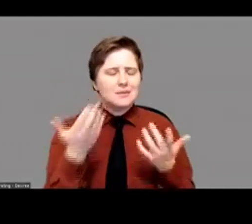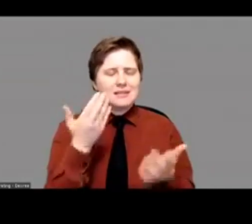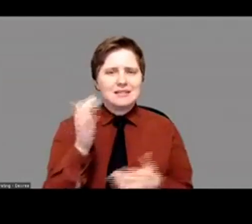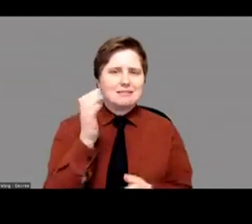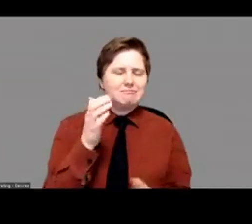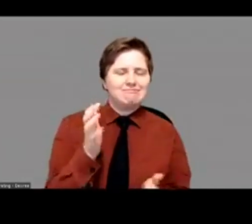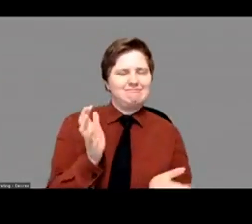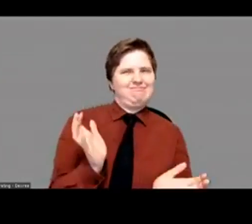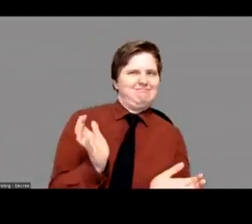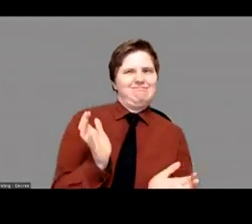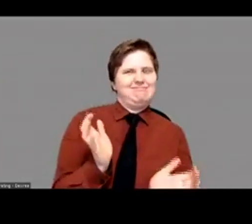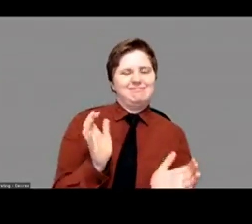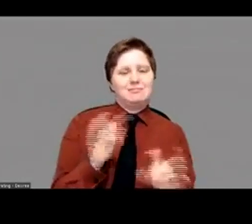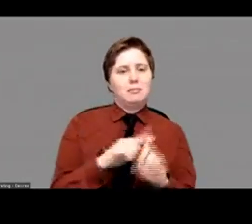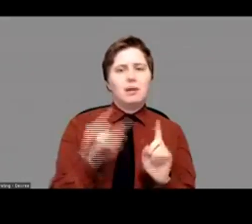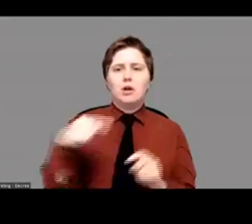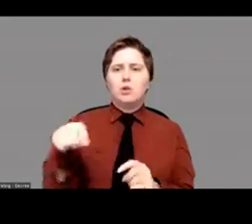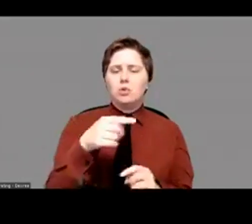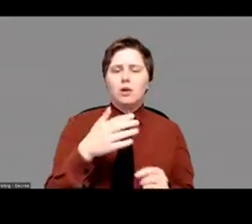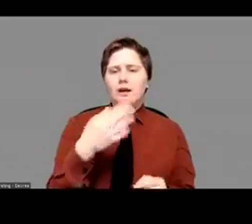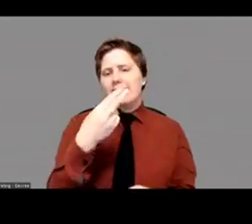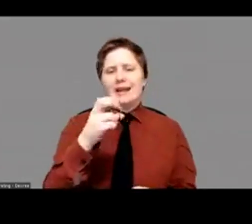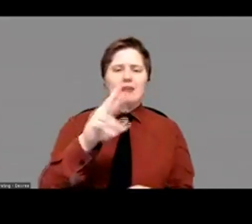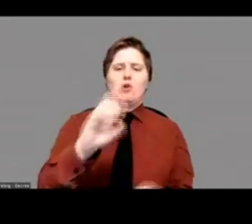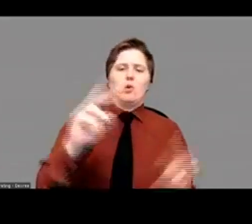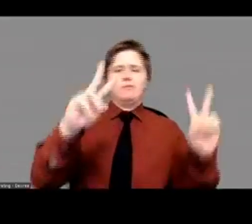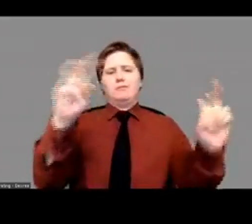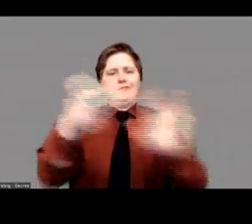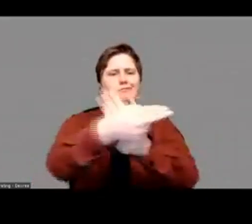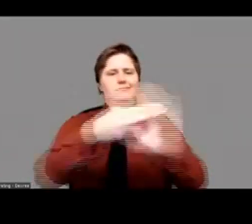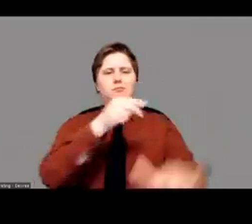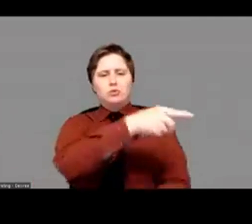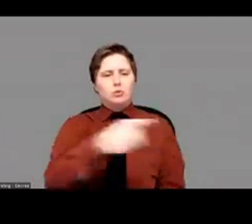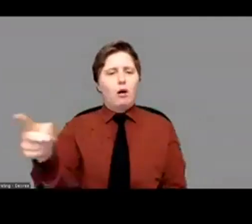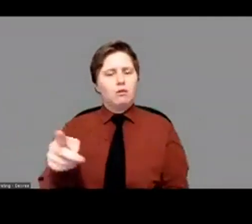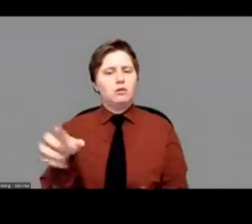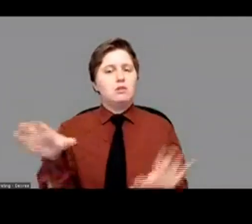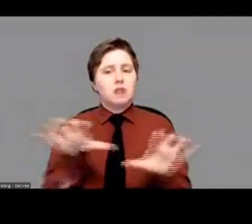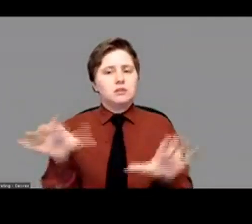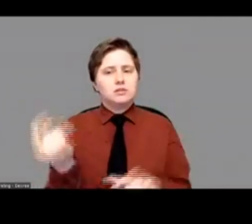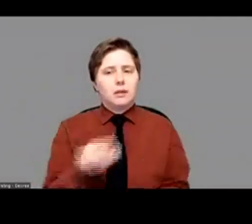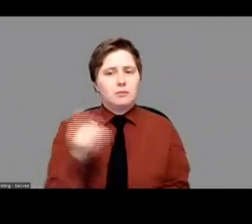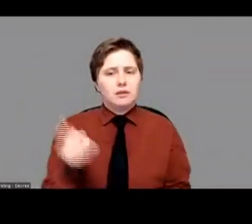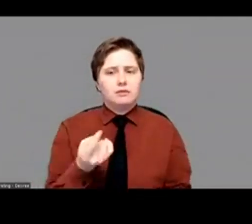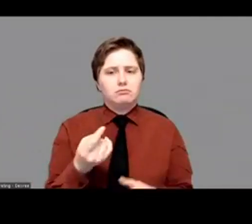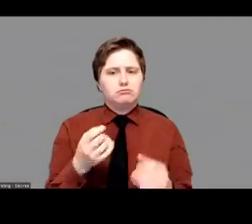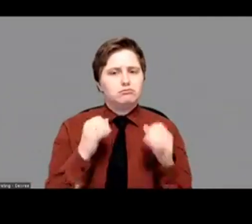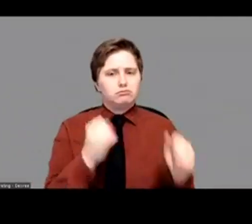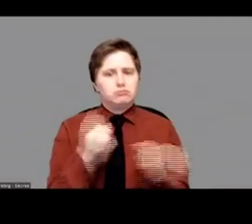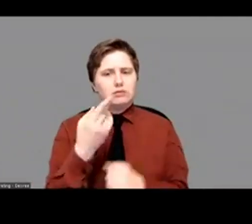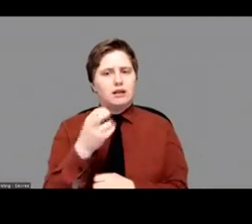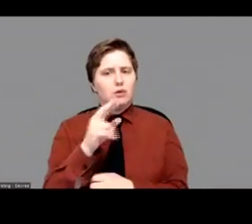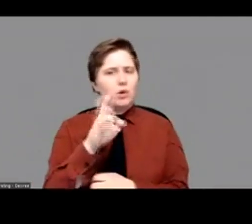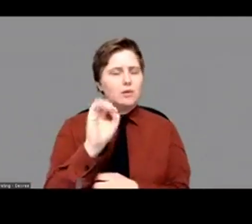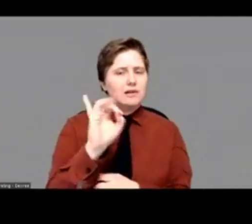but you you are heroes. You have done something that is heroic.